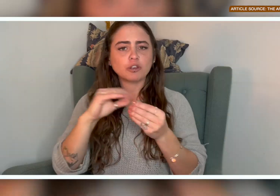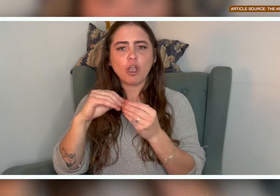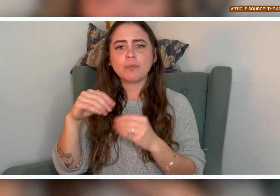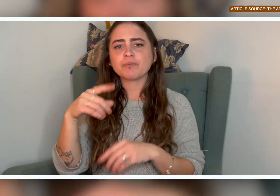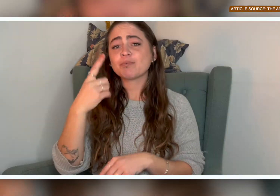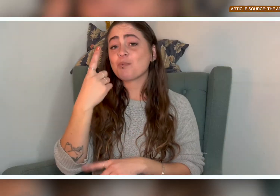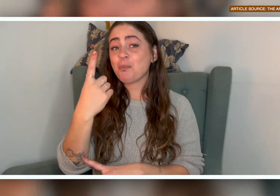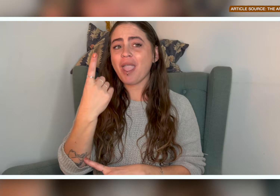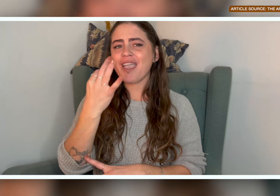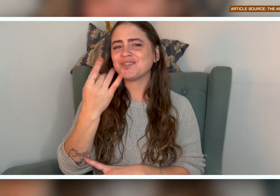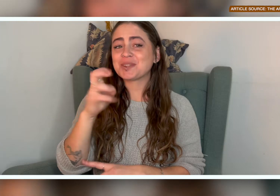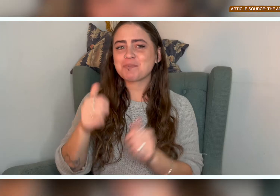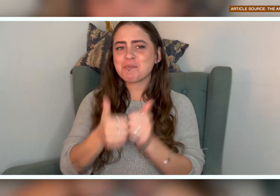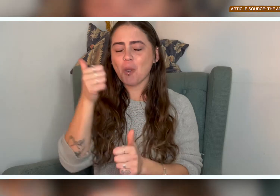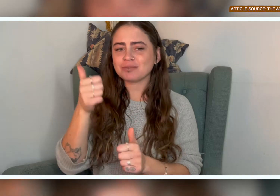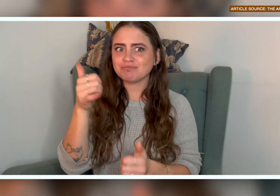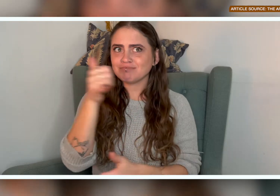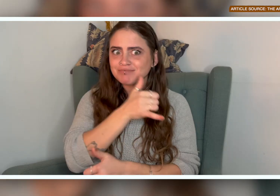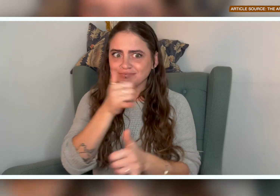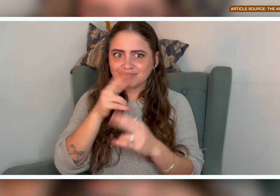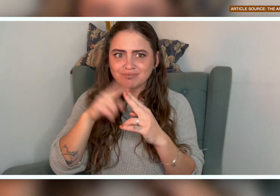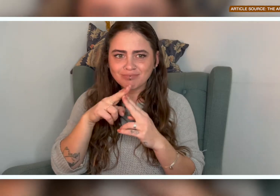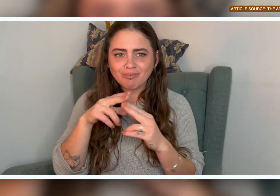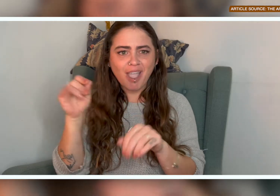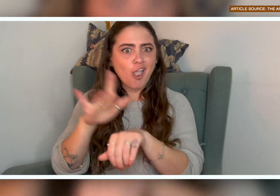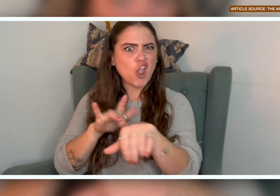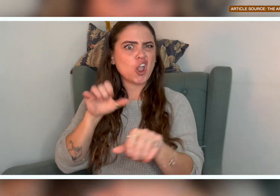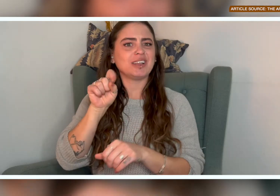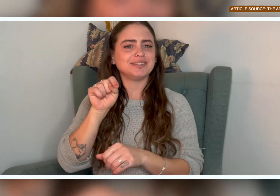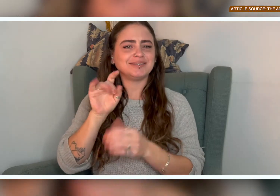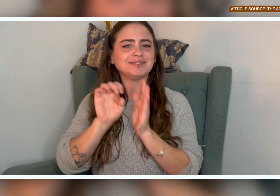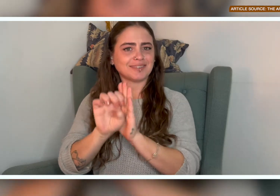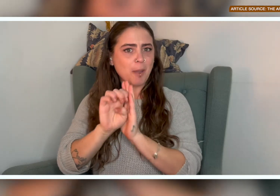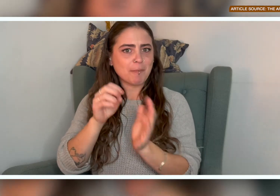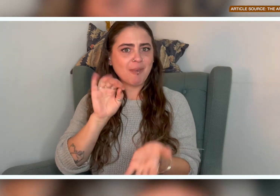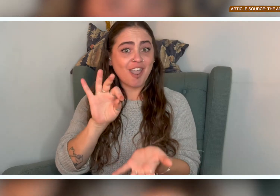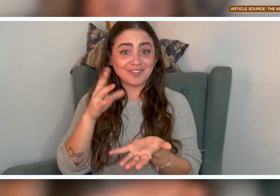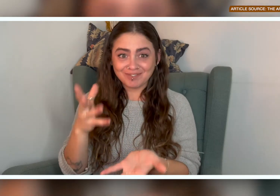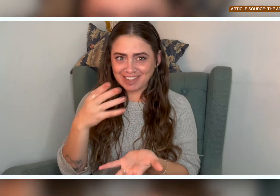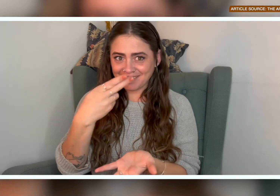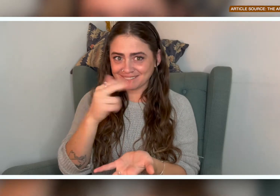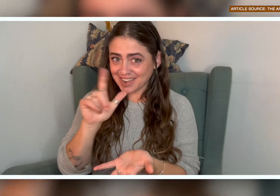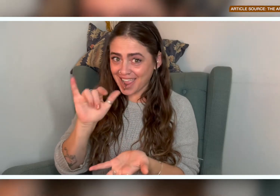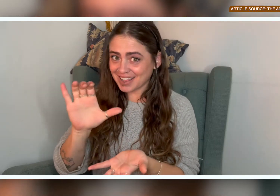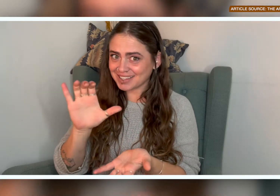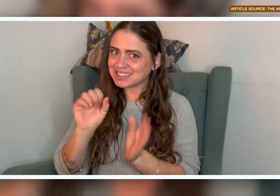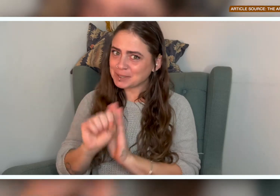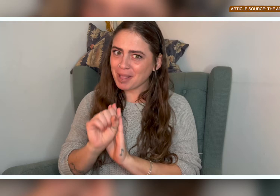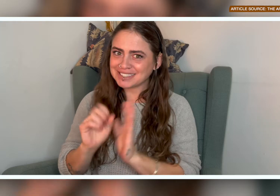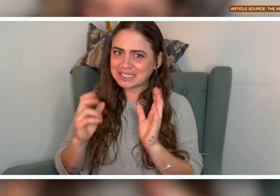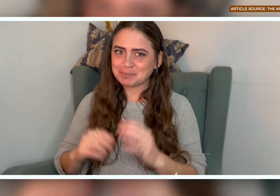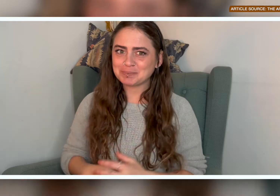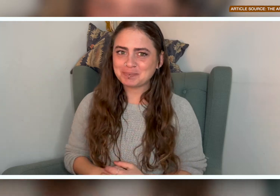“one of the most monumental and earliest examples of phallic symbolism”: